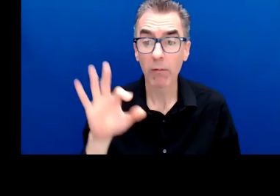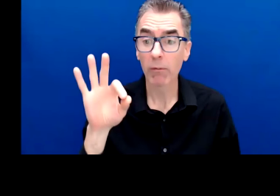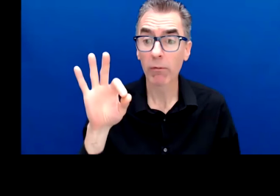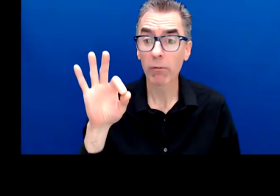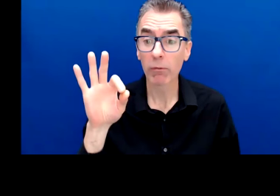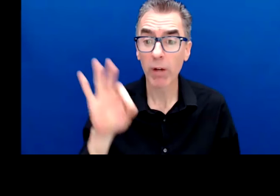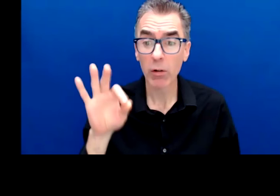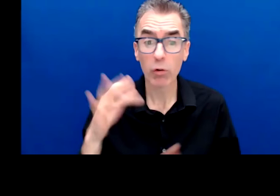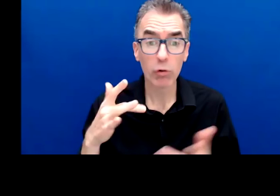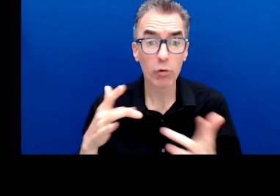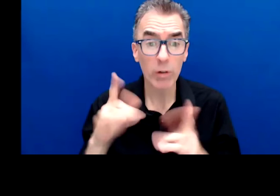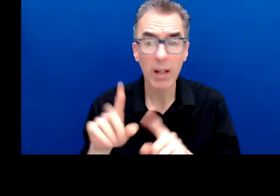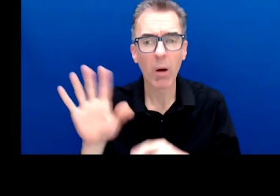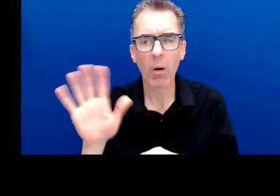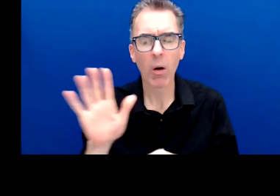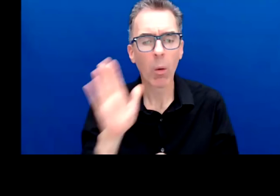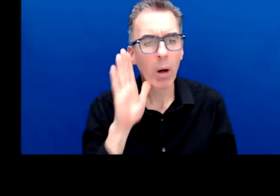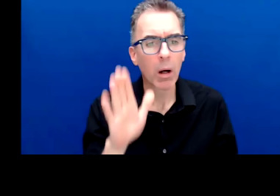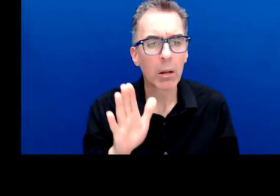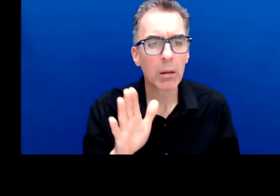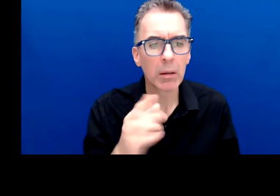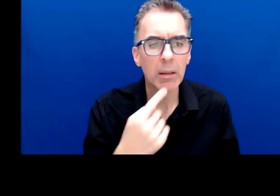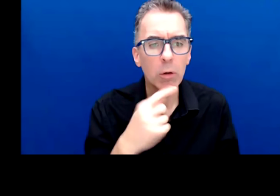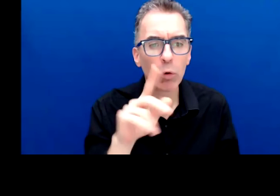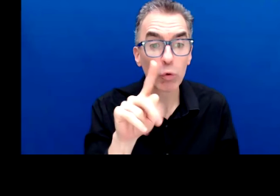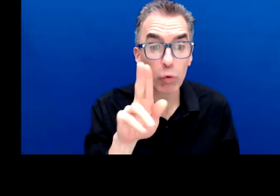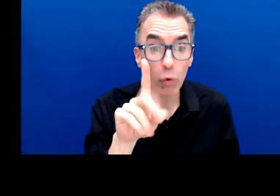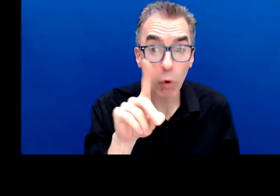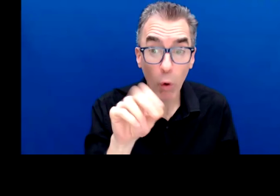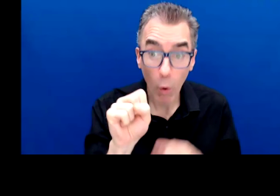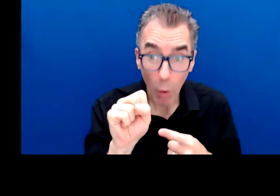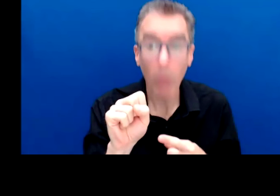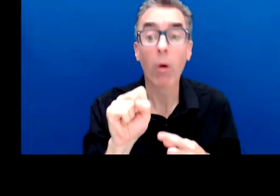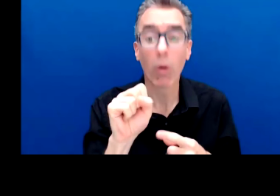So it'll actually show a kudos and it'll have like a Green star with it.